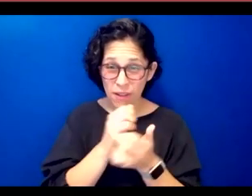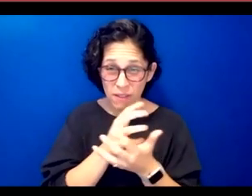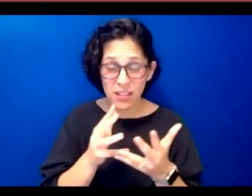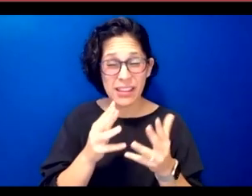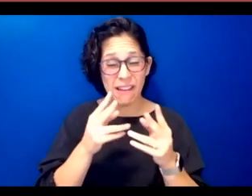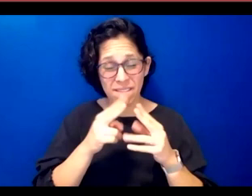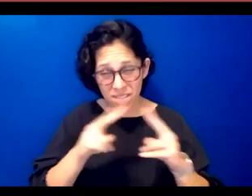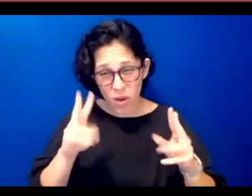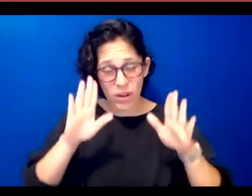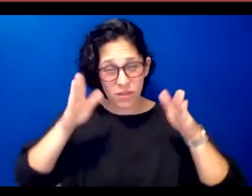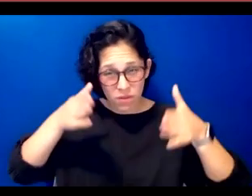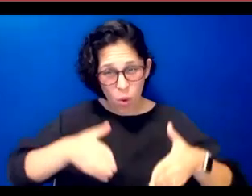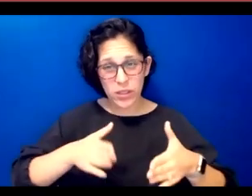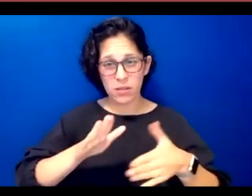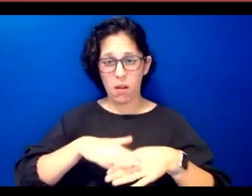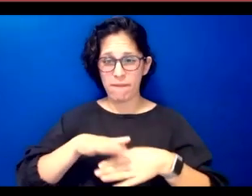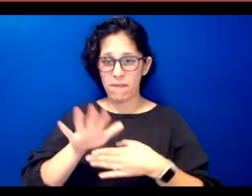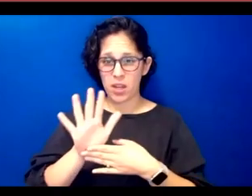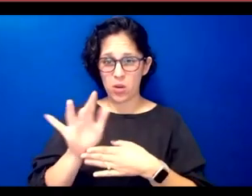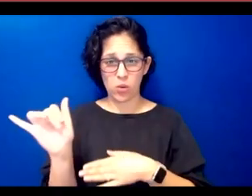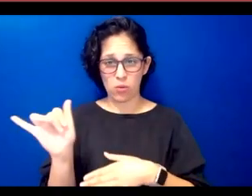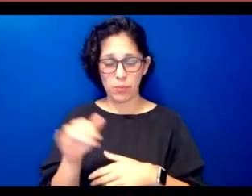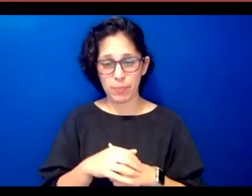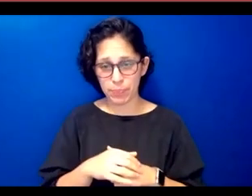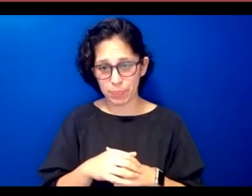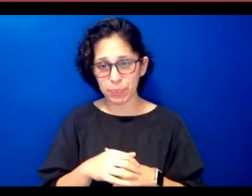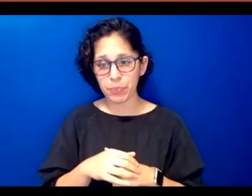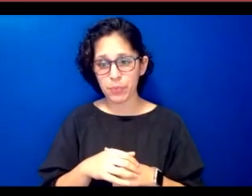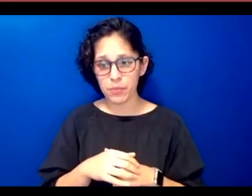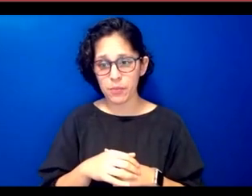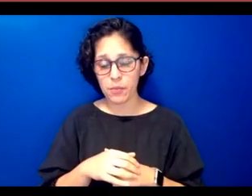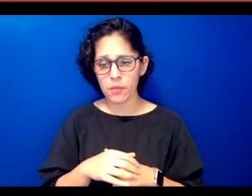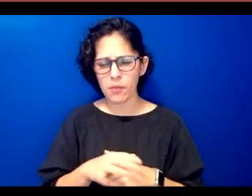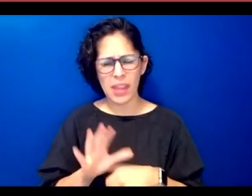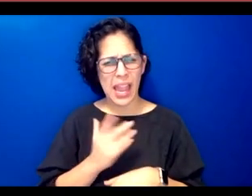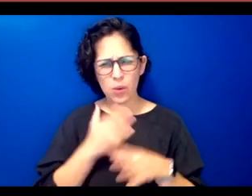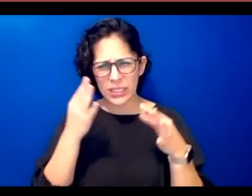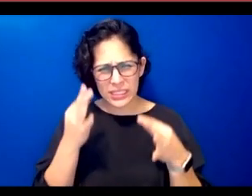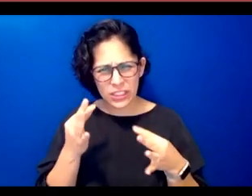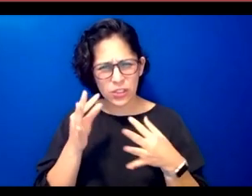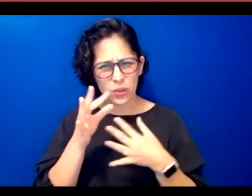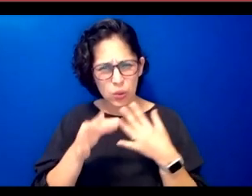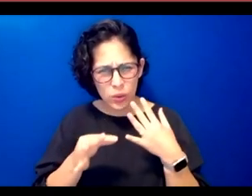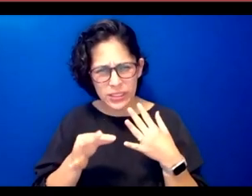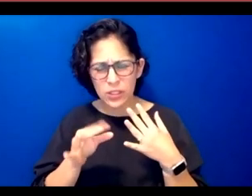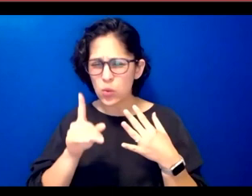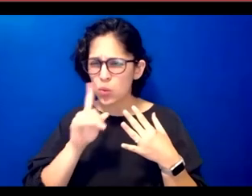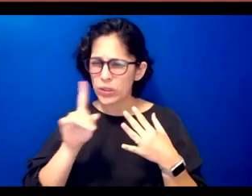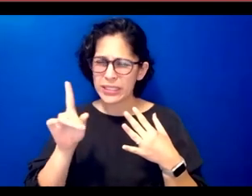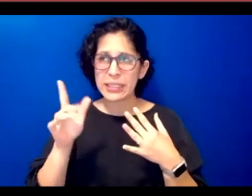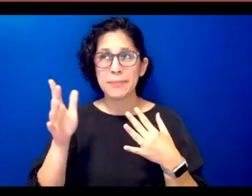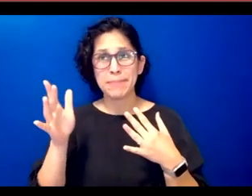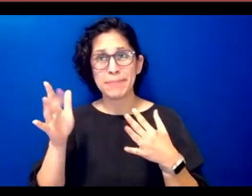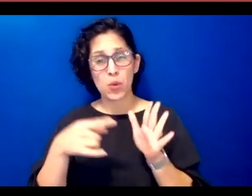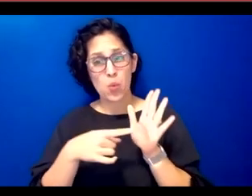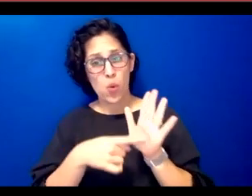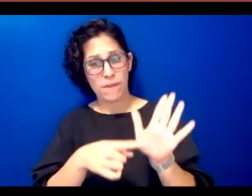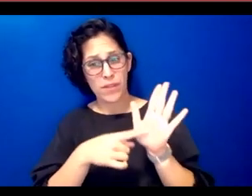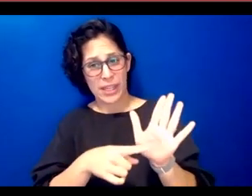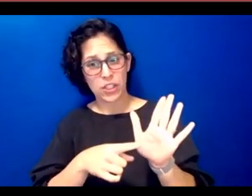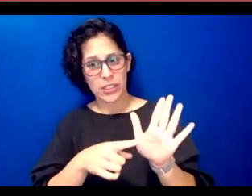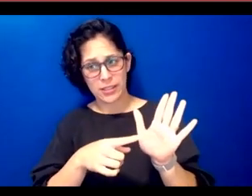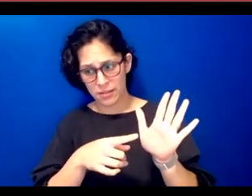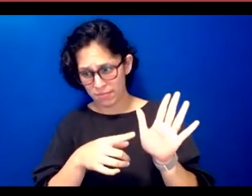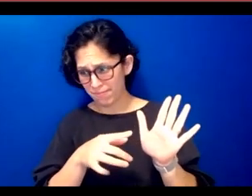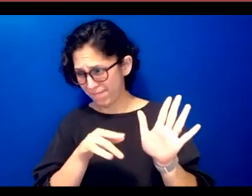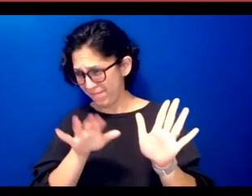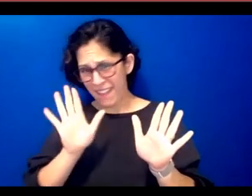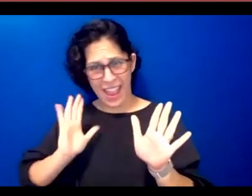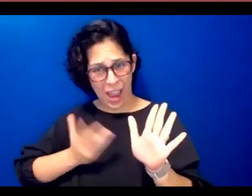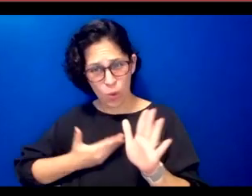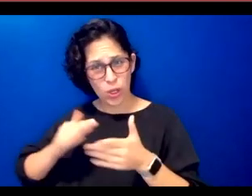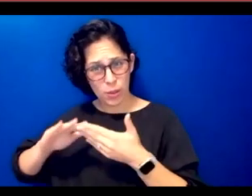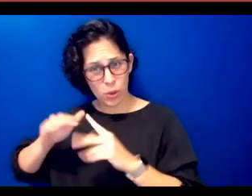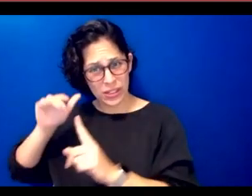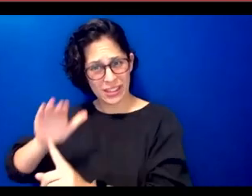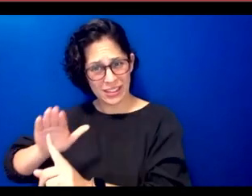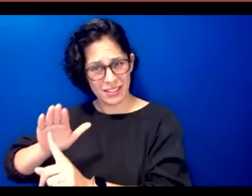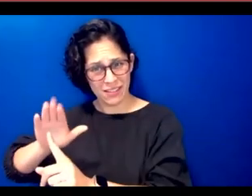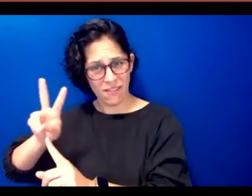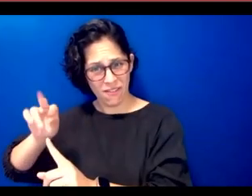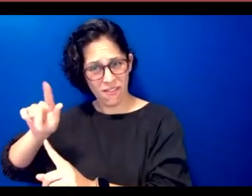video um the choices that we made were simply reflections of community values um as dr morgan